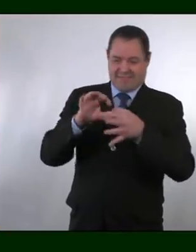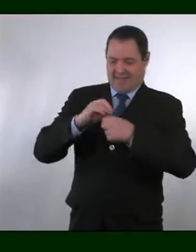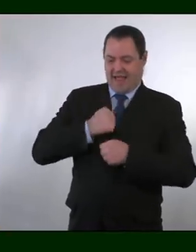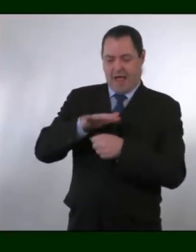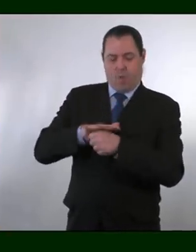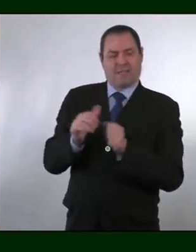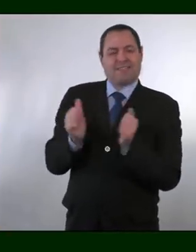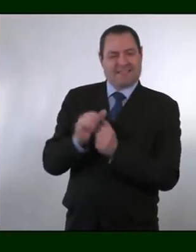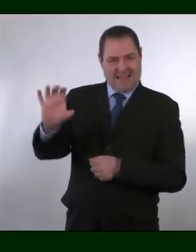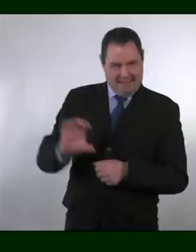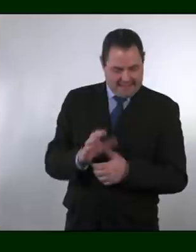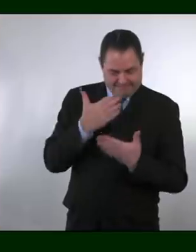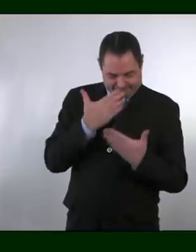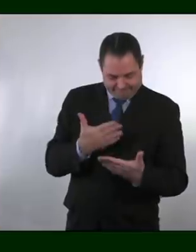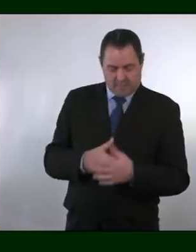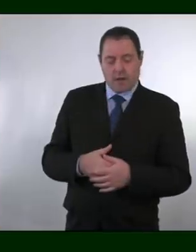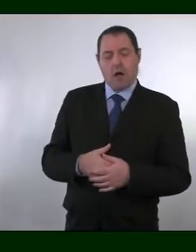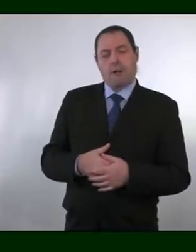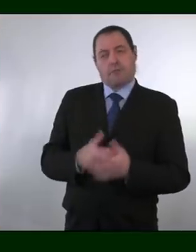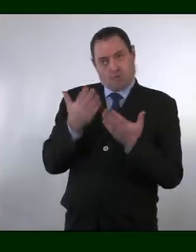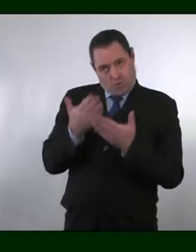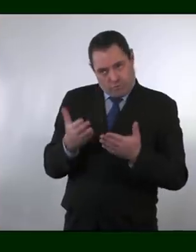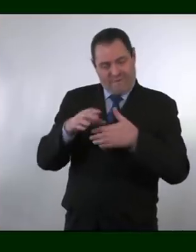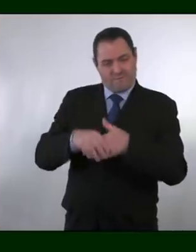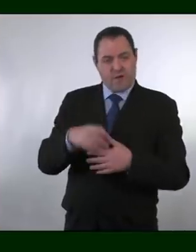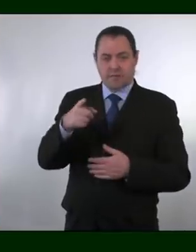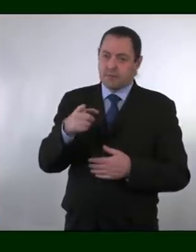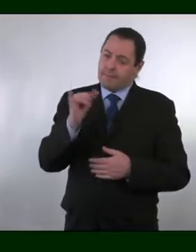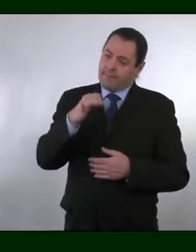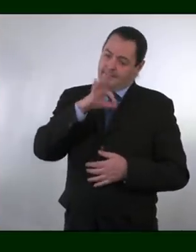will my right hon. Friend agree that the benefit to Moray could be even greater if